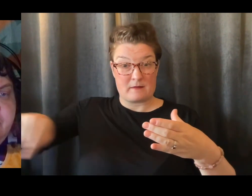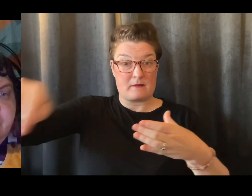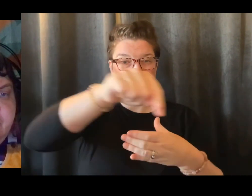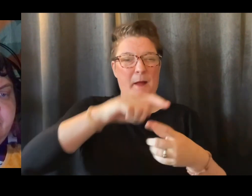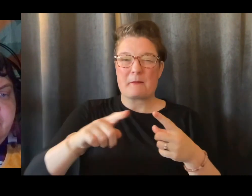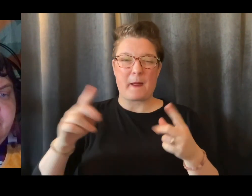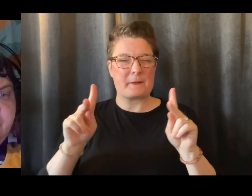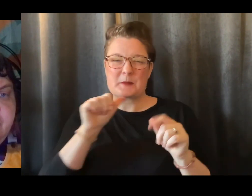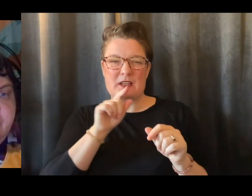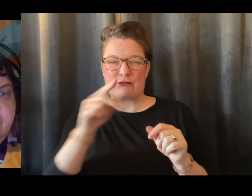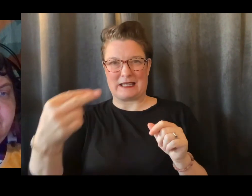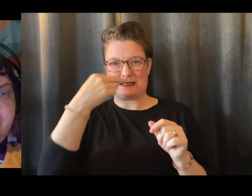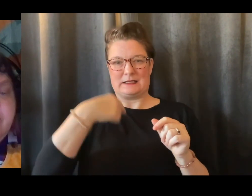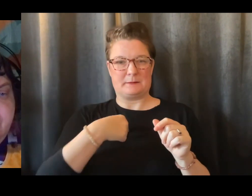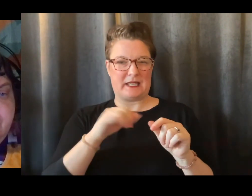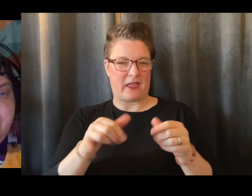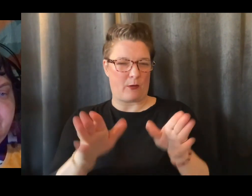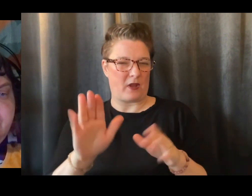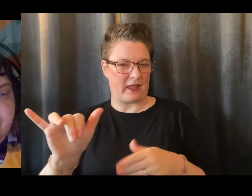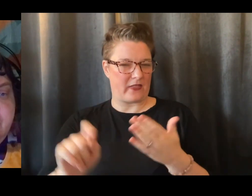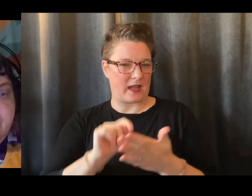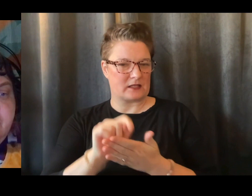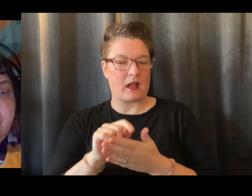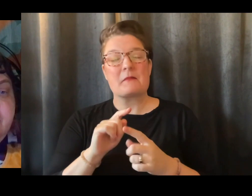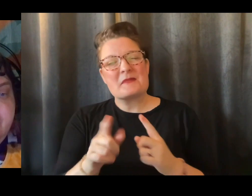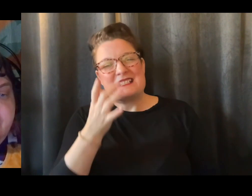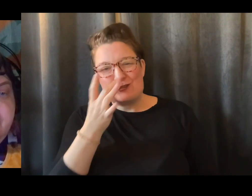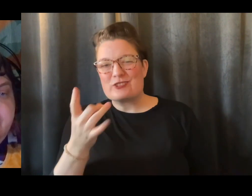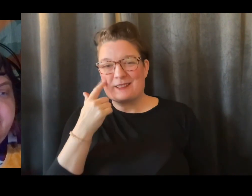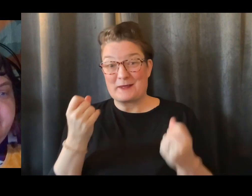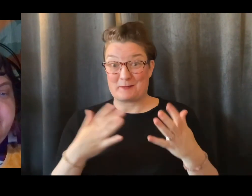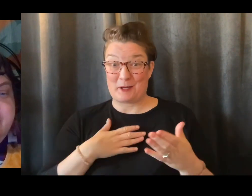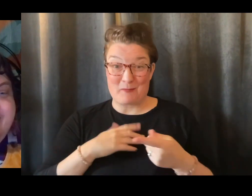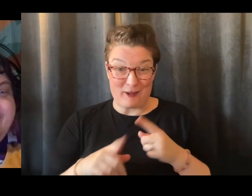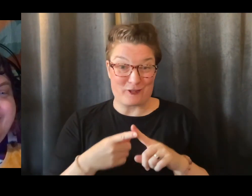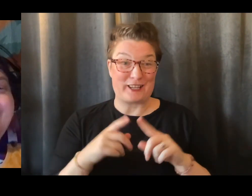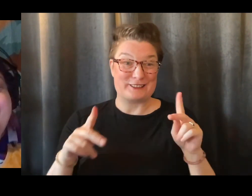But it was interesting cuz it was lots of my friends and people were part of it and